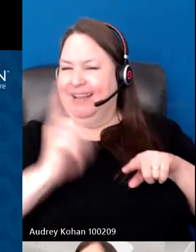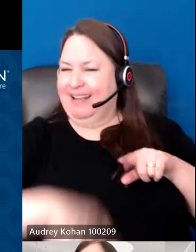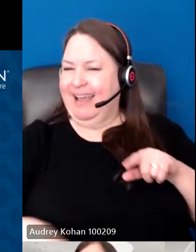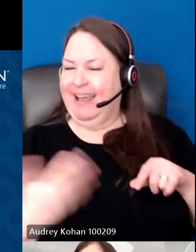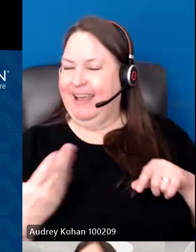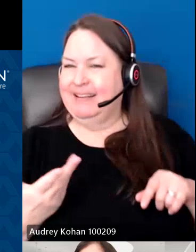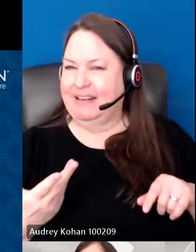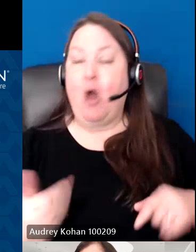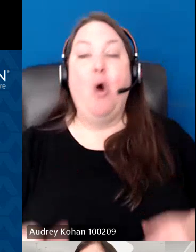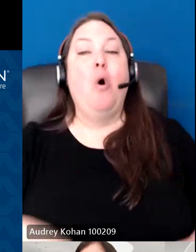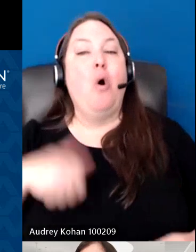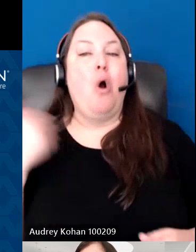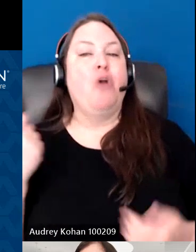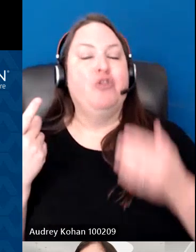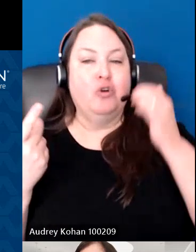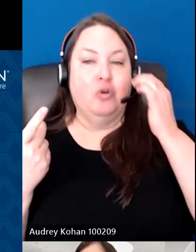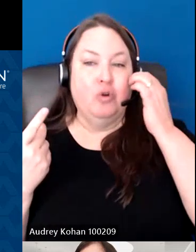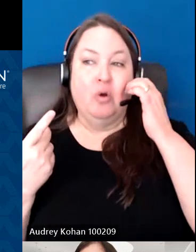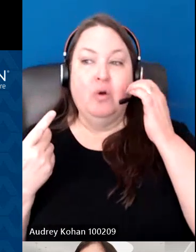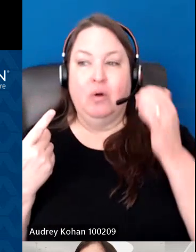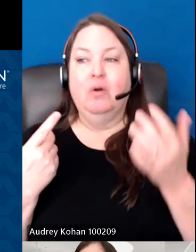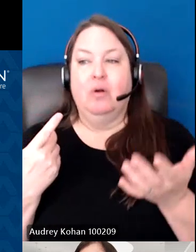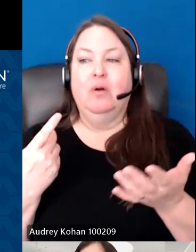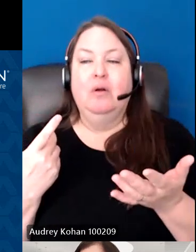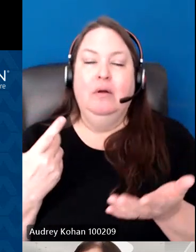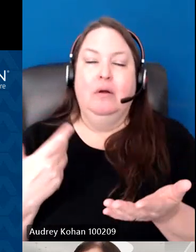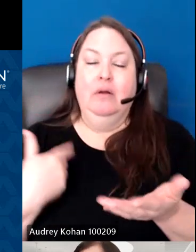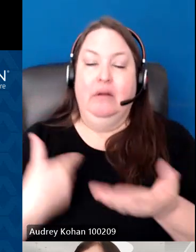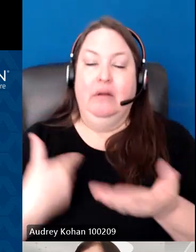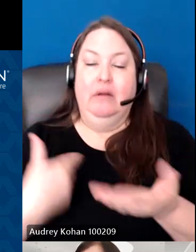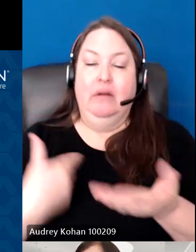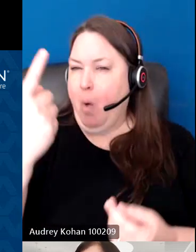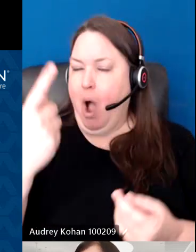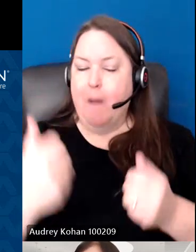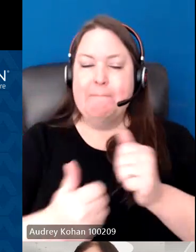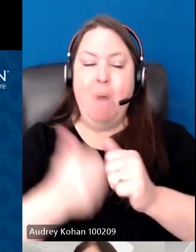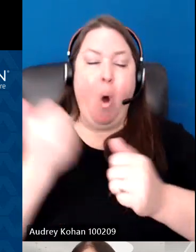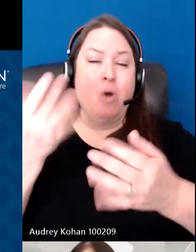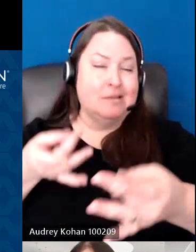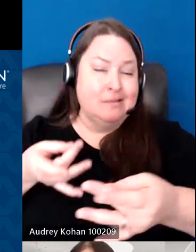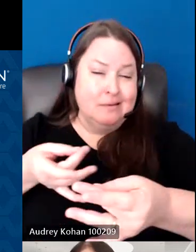the other thing that I would say is that uh one of the most seamless Integrations I actually worked